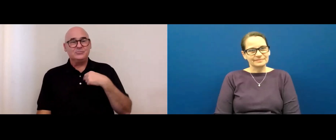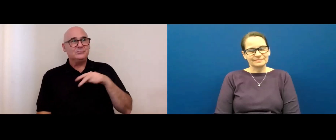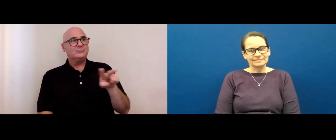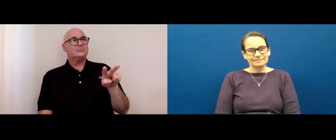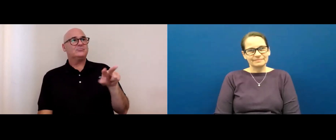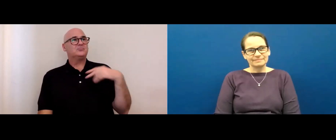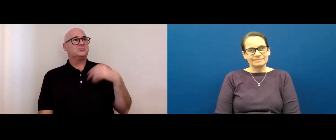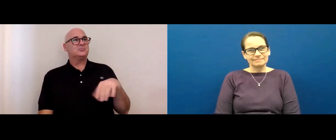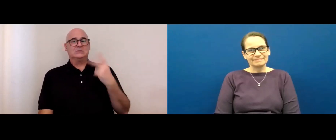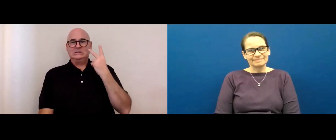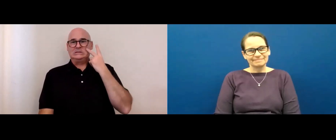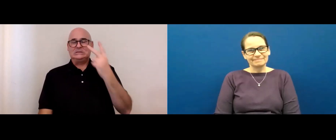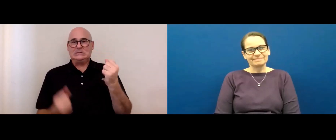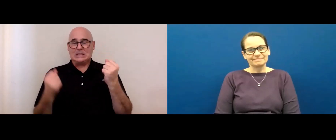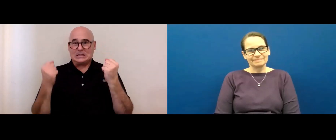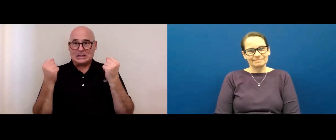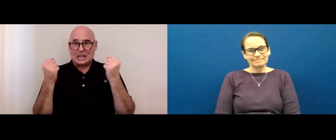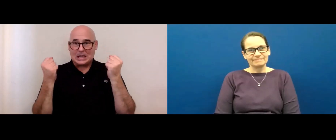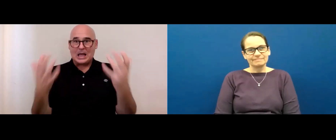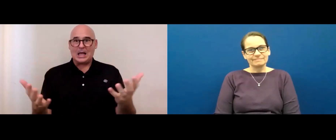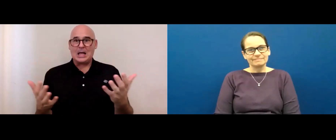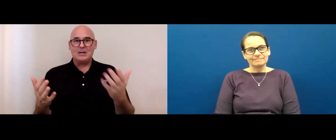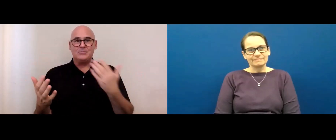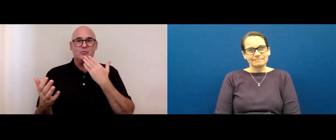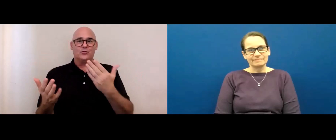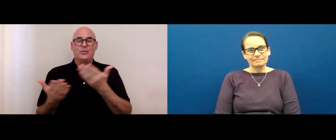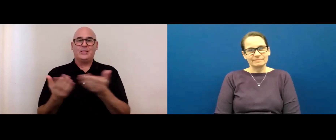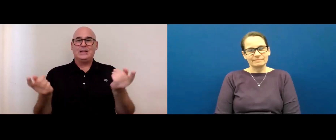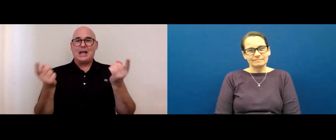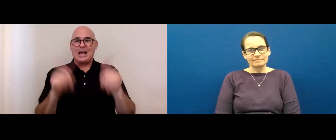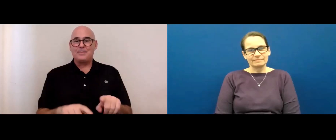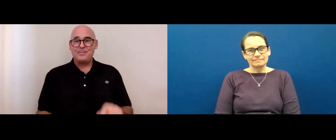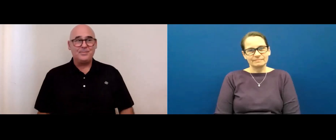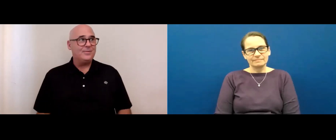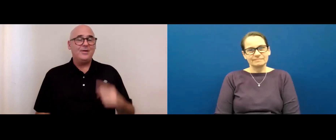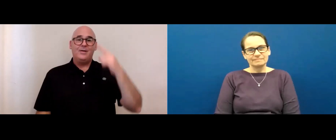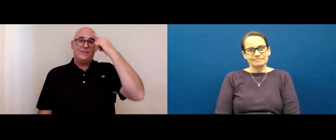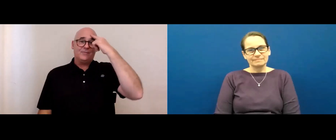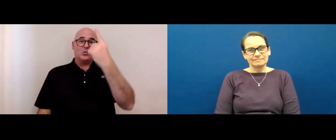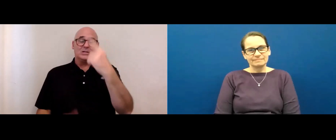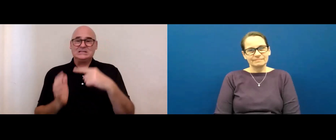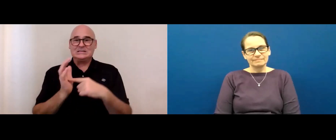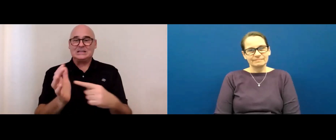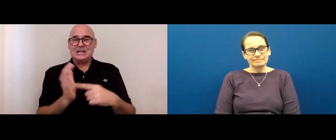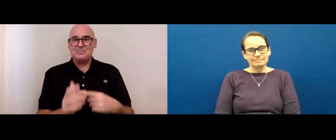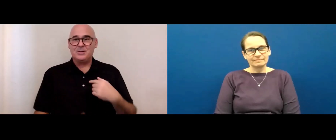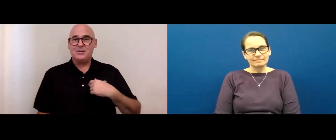and we've been working for 30 years there's a lot of good things happening for example